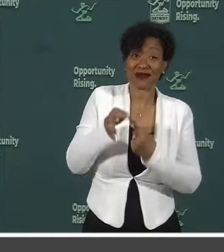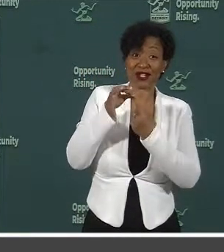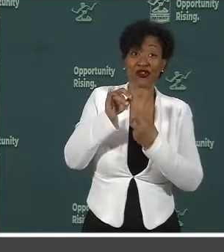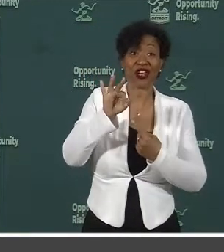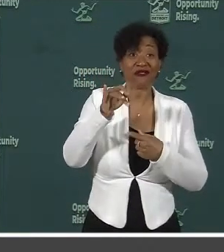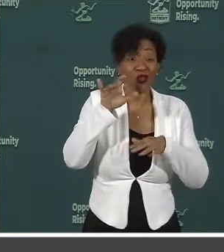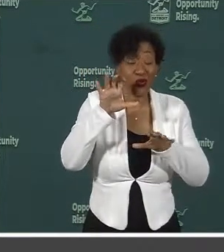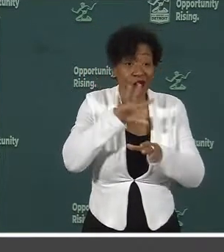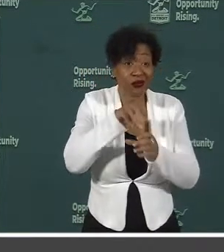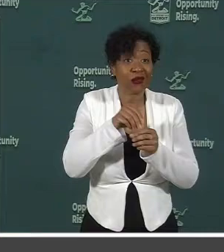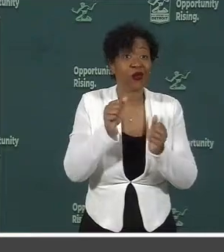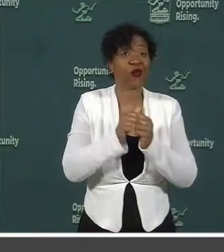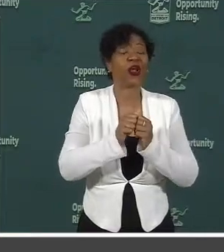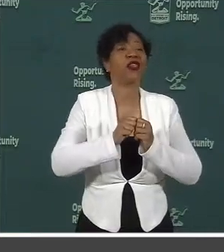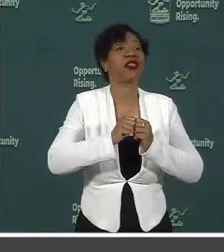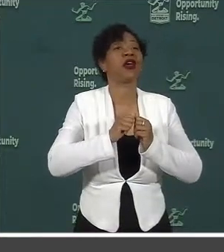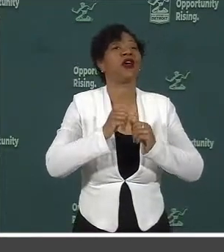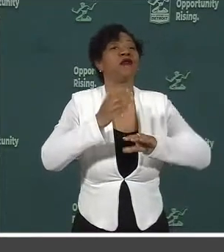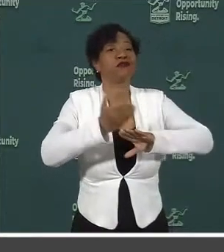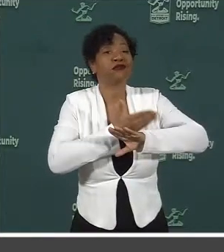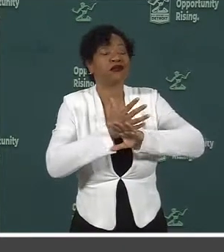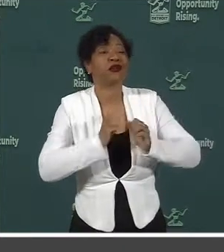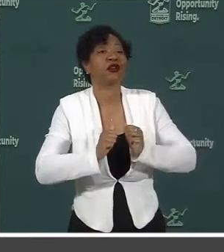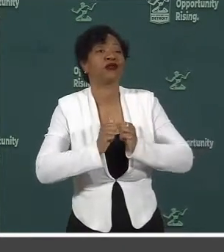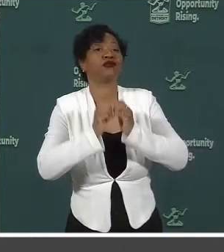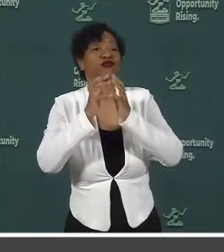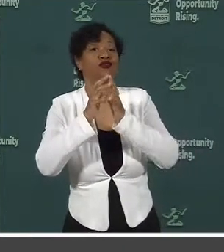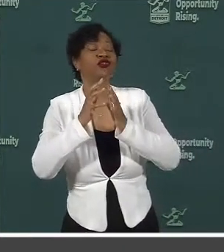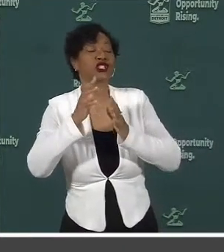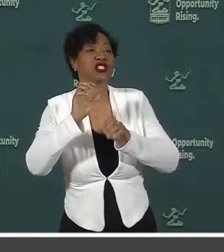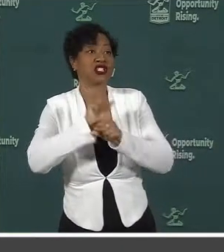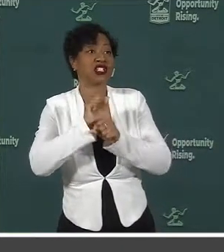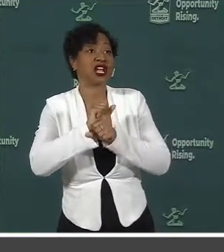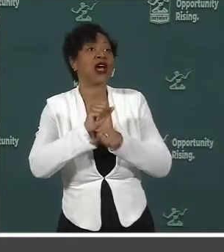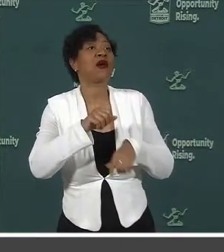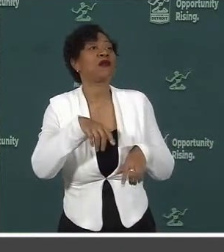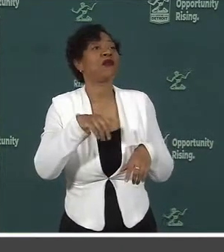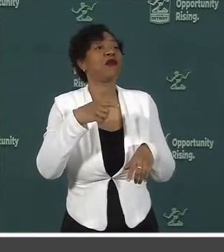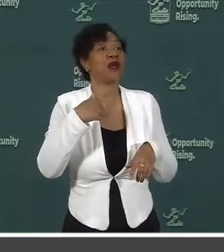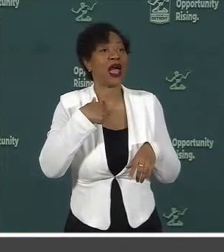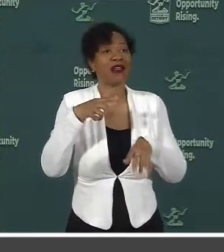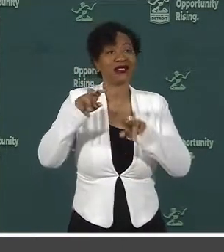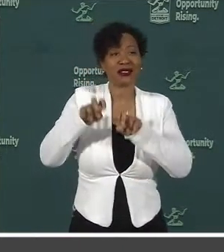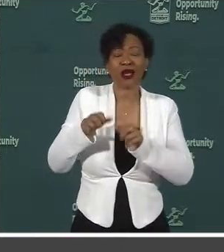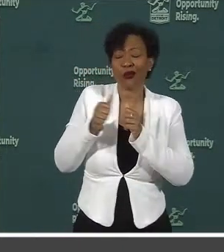SAT WITH TOM LUTZ AND THE HEAD OF THE COMPANY MILLWRIGHTS AND I SAID HERE'S THE THING IF OUR YOUNG PEOPLE HAVE TO GO FAR